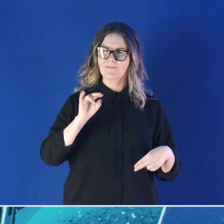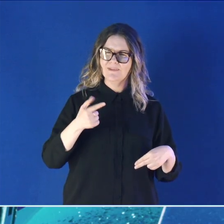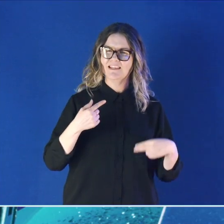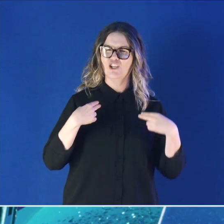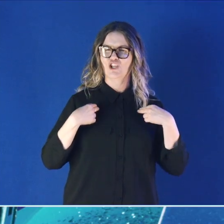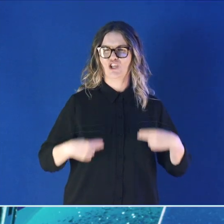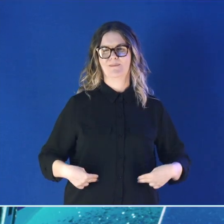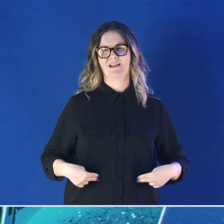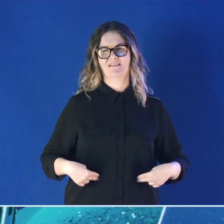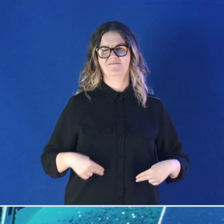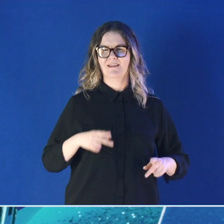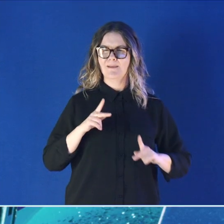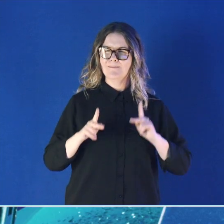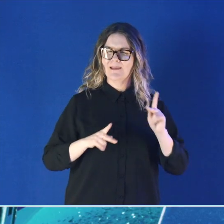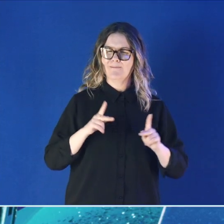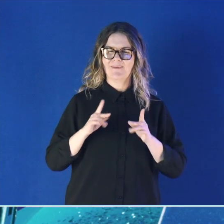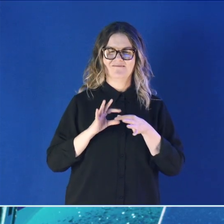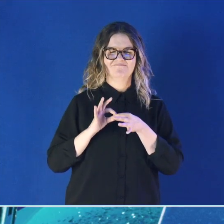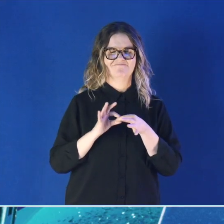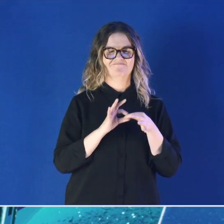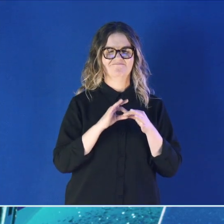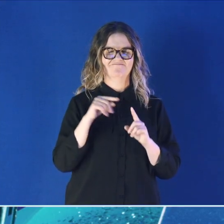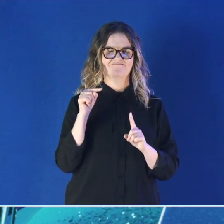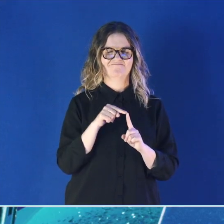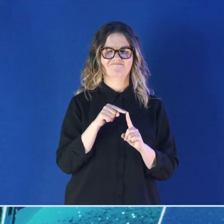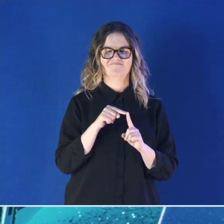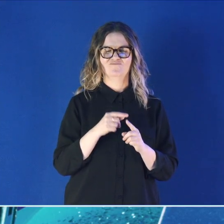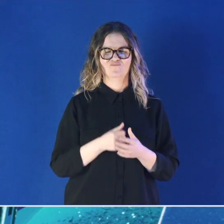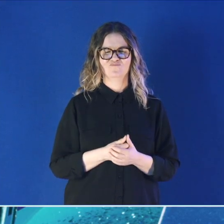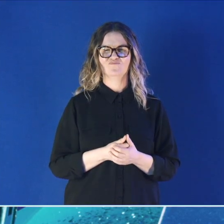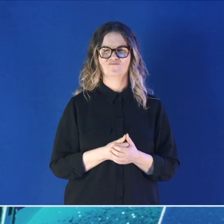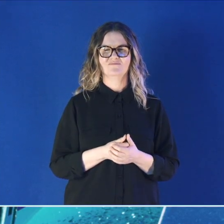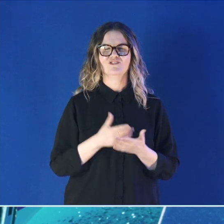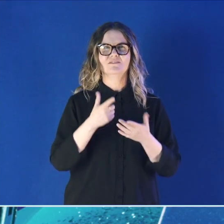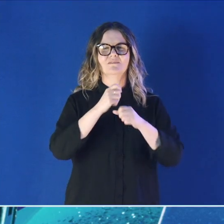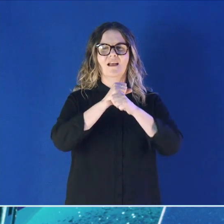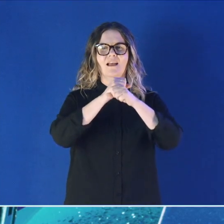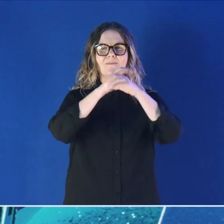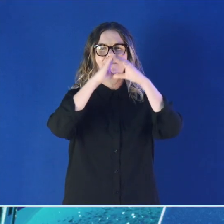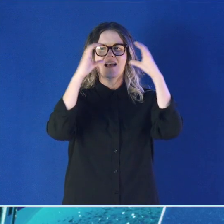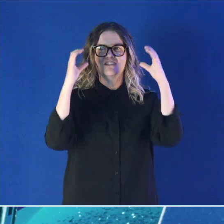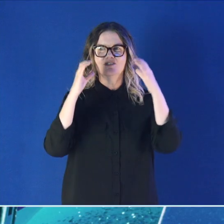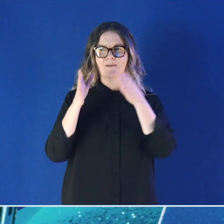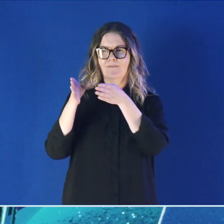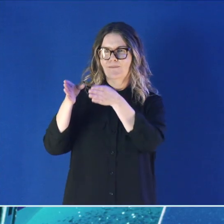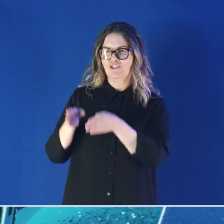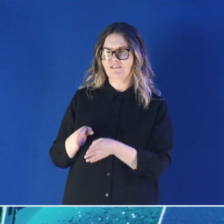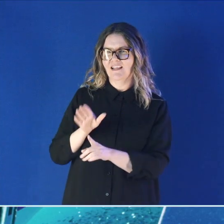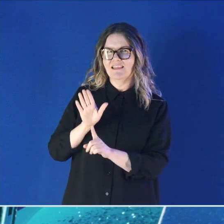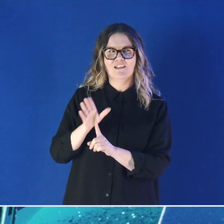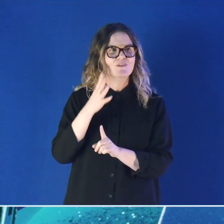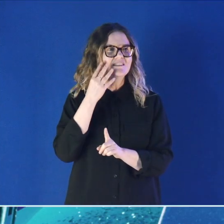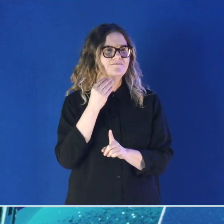about what someone else's experience is. Like, wow, could someone do this if they were in a wheelchair?